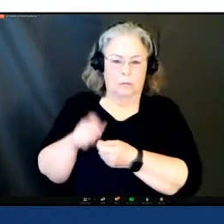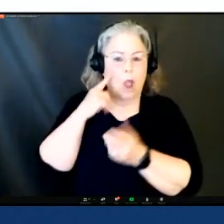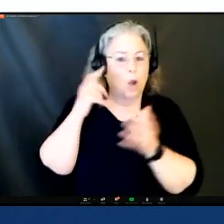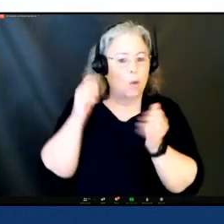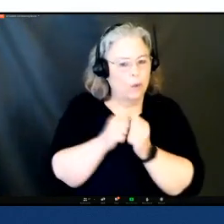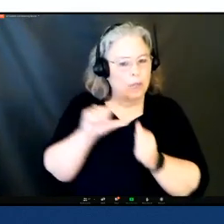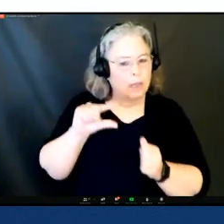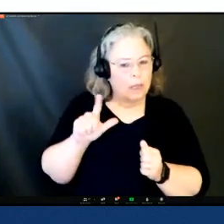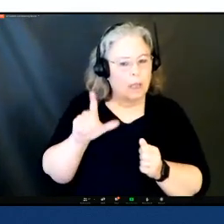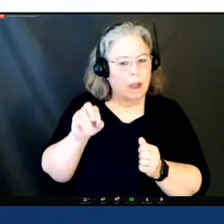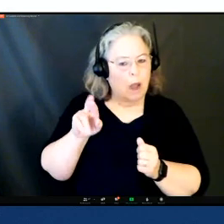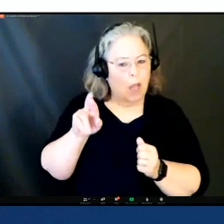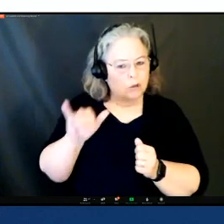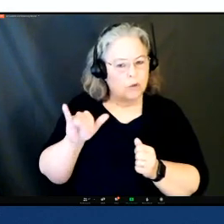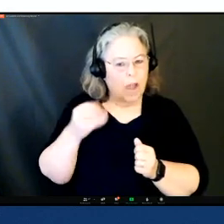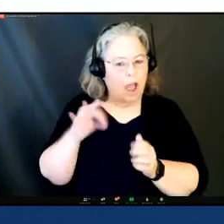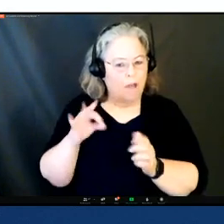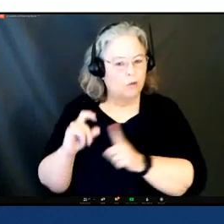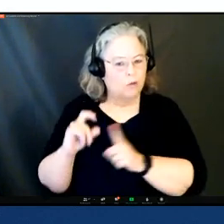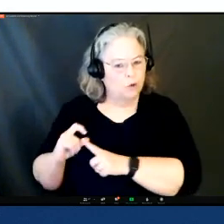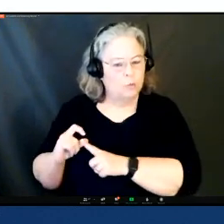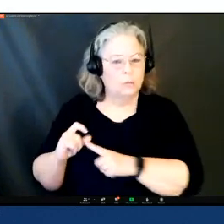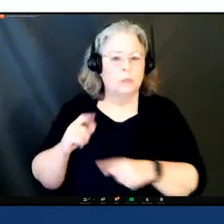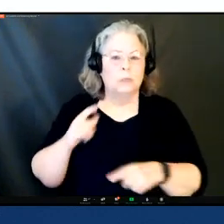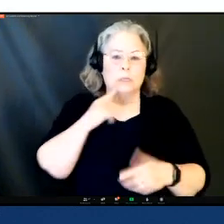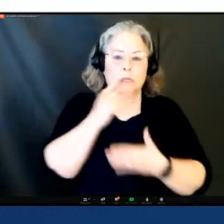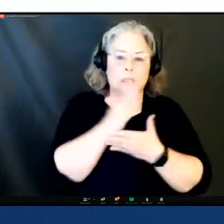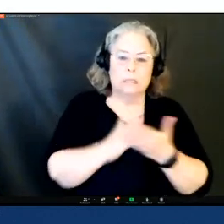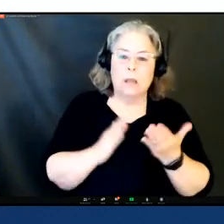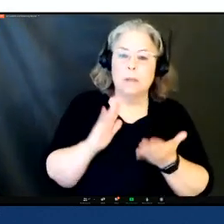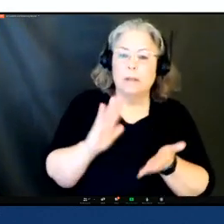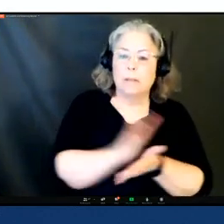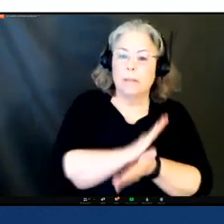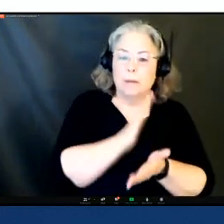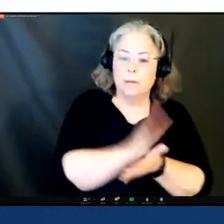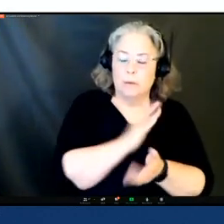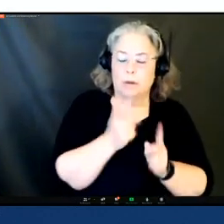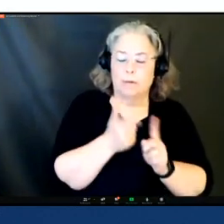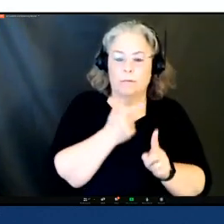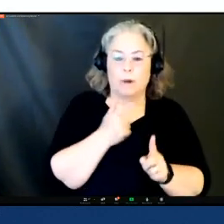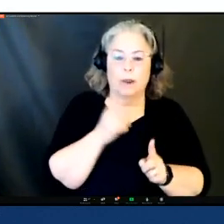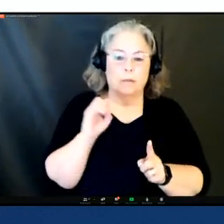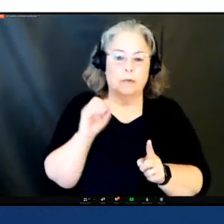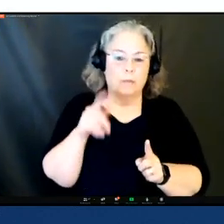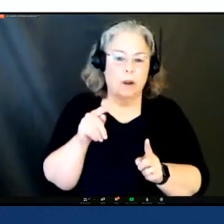So this is an example of some of the pages for the Department of Child, Family and Adult Services